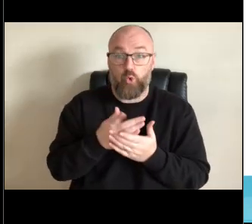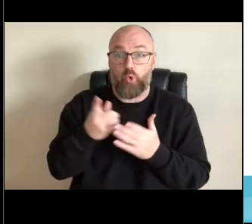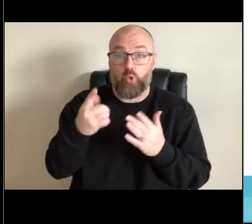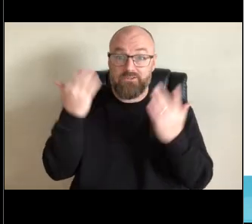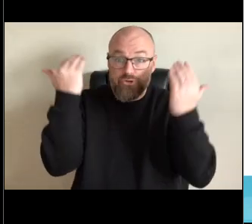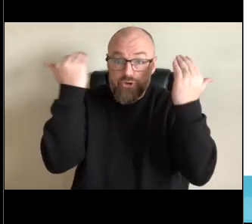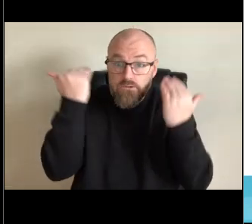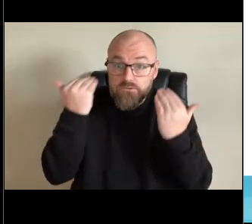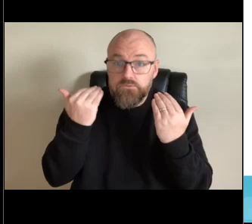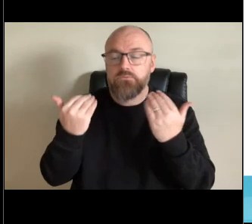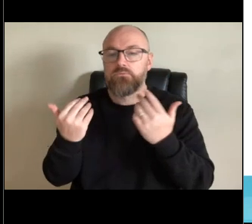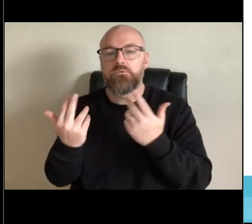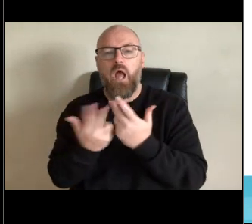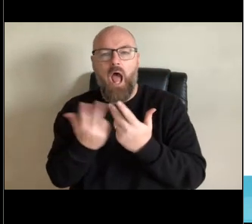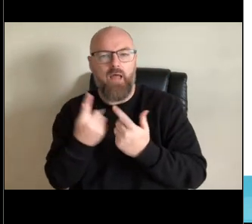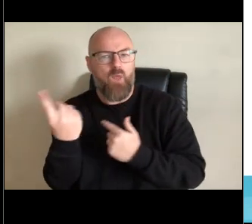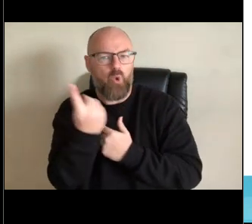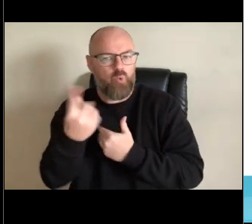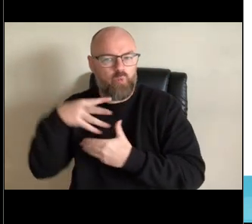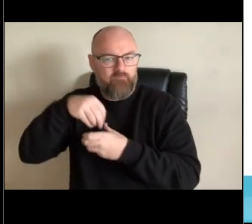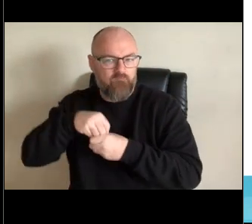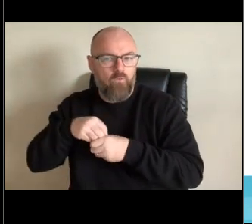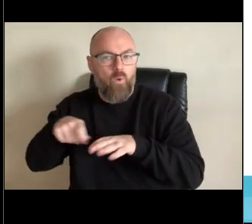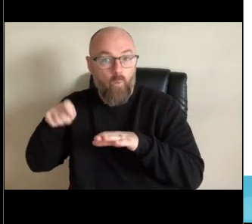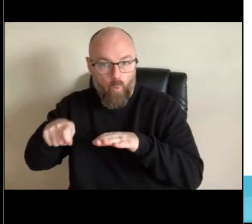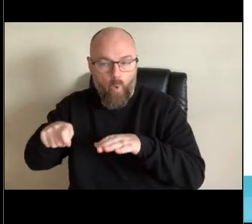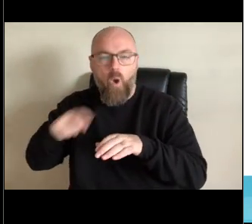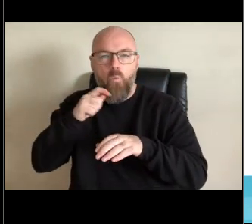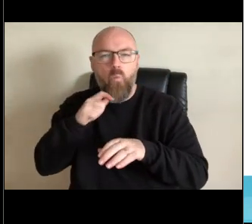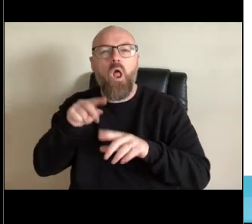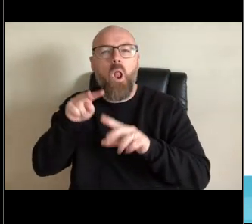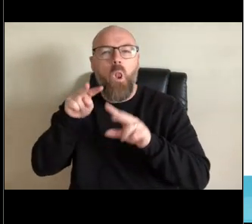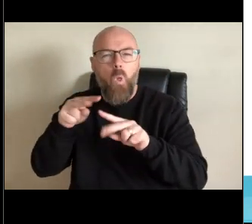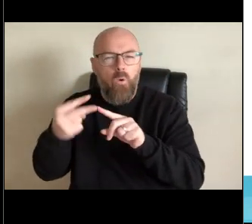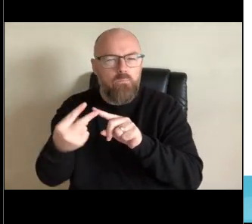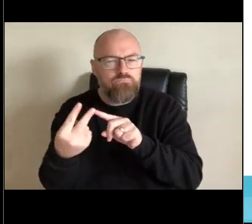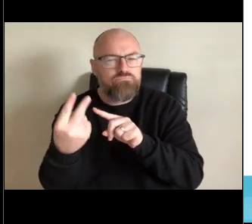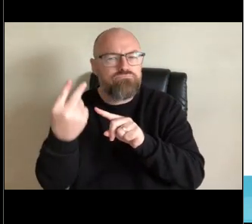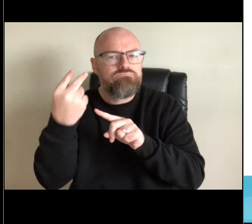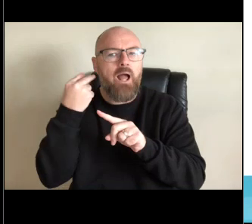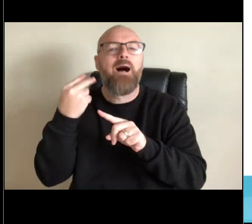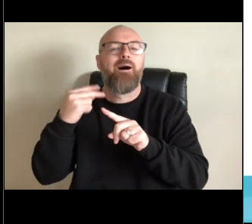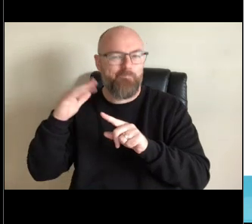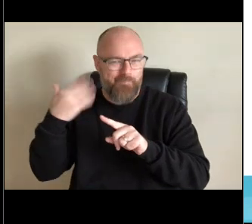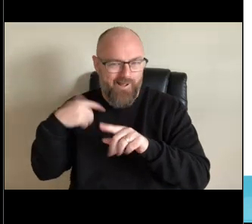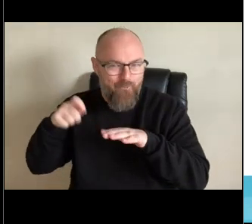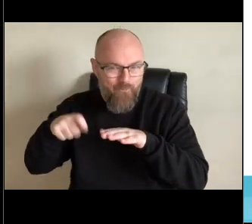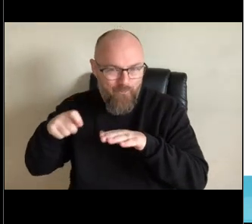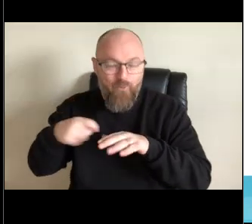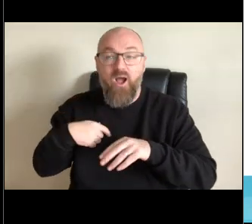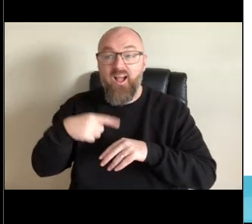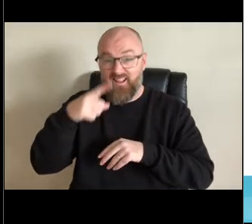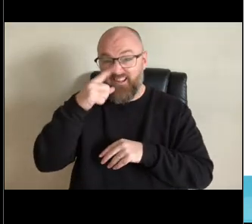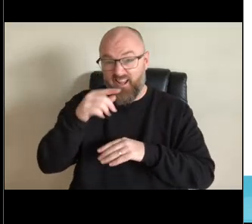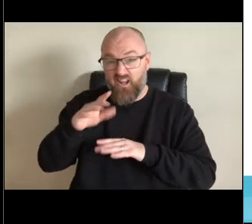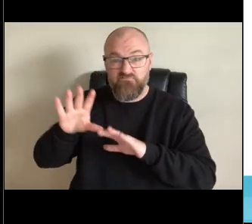um the history of the previous proceedings that can stop a person from starting a case um before